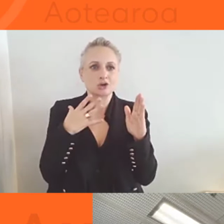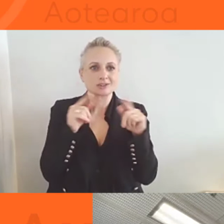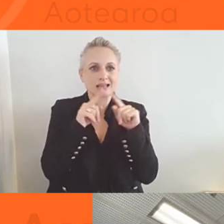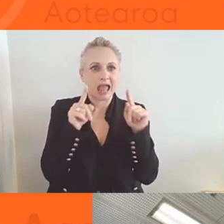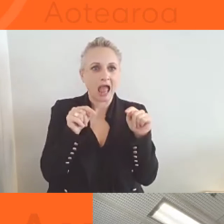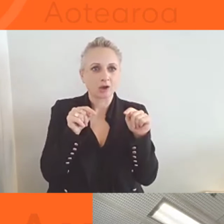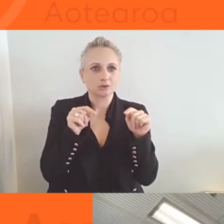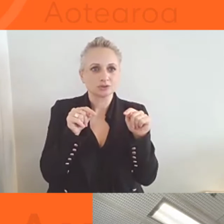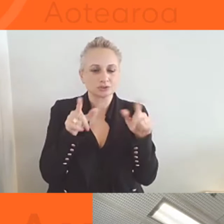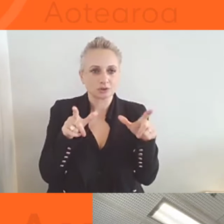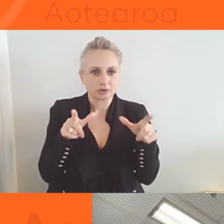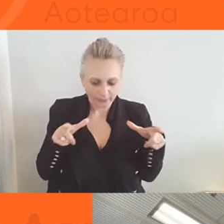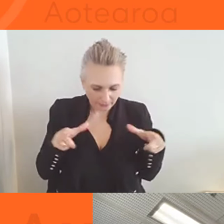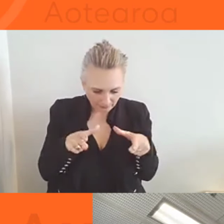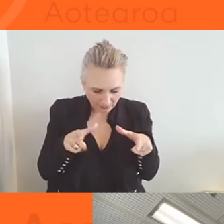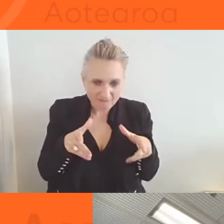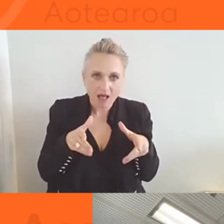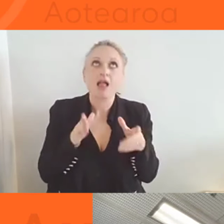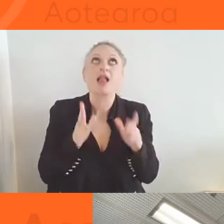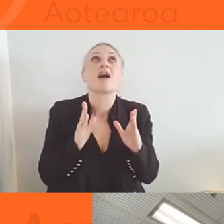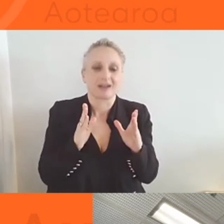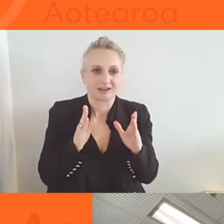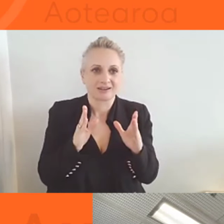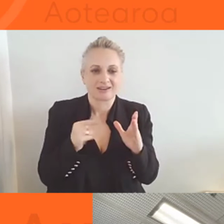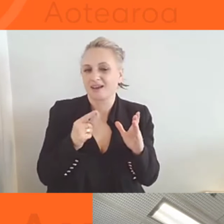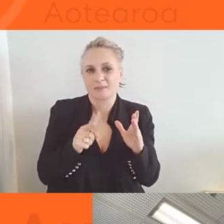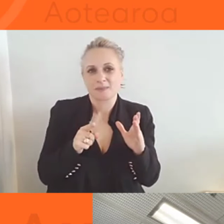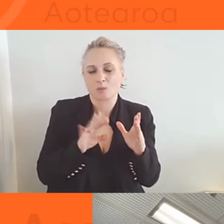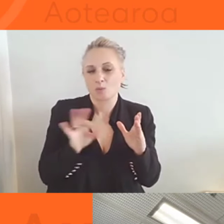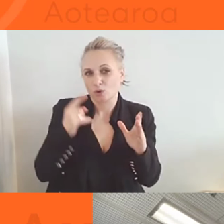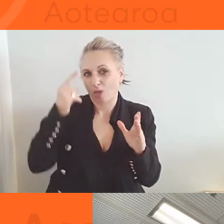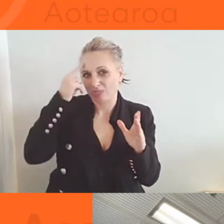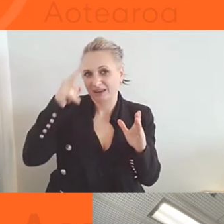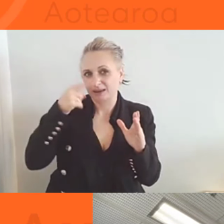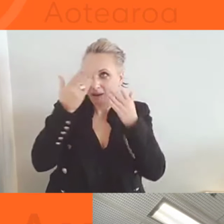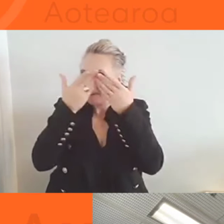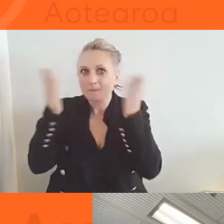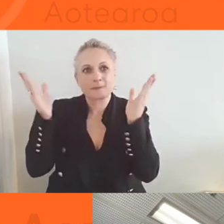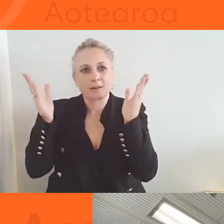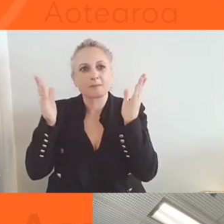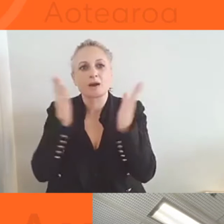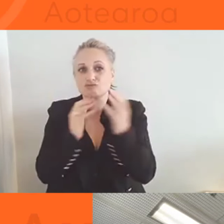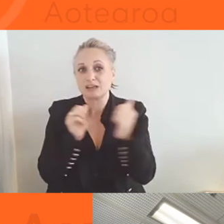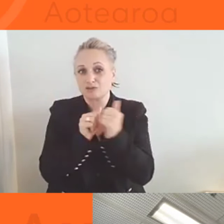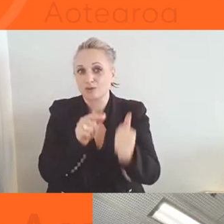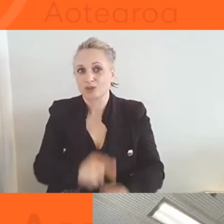of thinking about that in a more strategic way. I totally really agree with you, and I think that's what we've got to be doing, we've